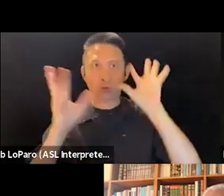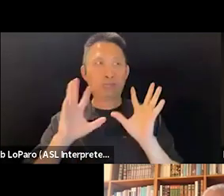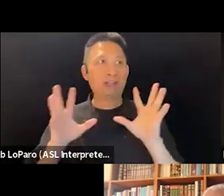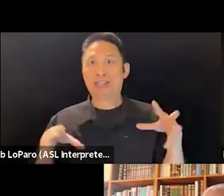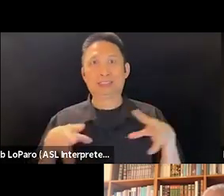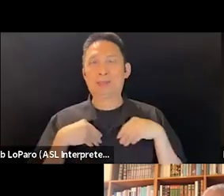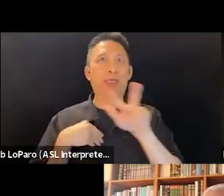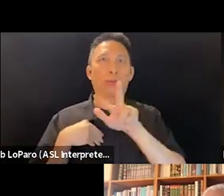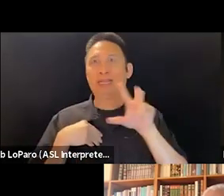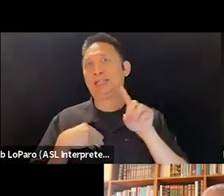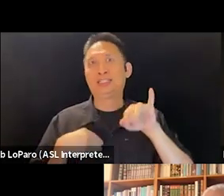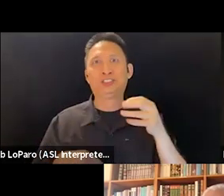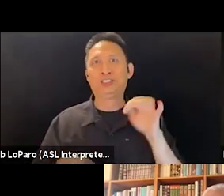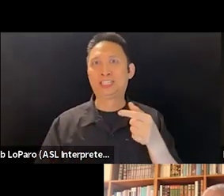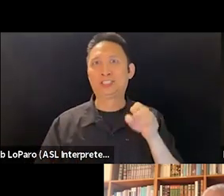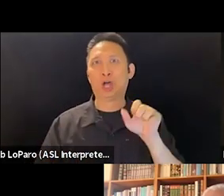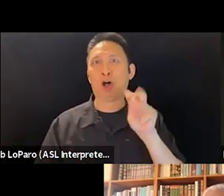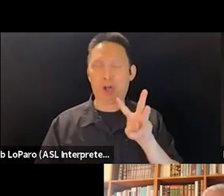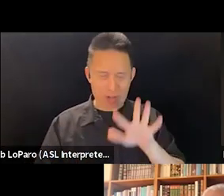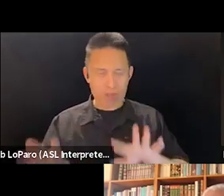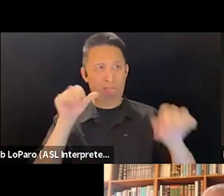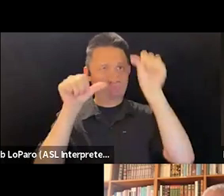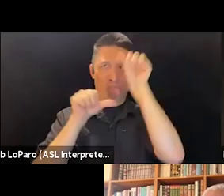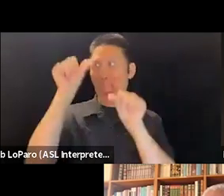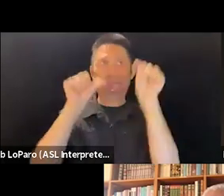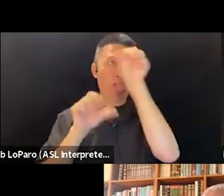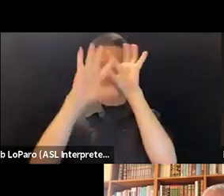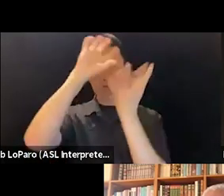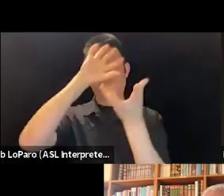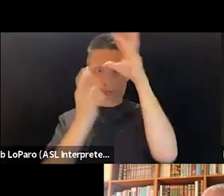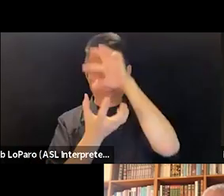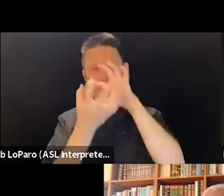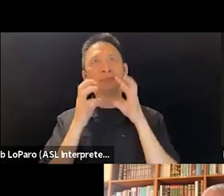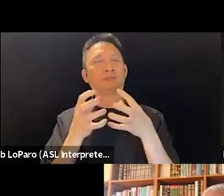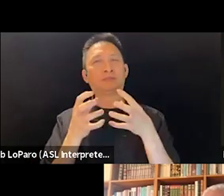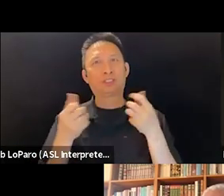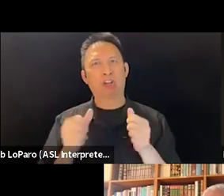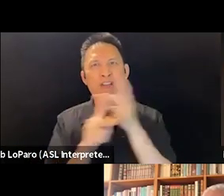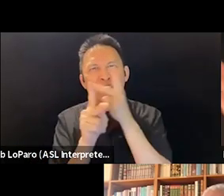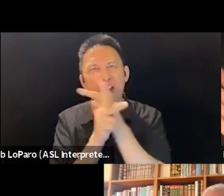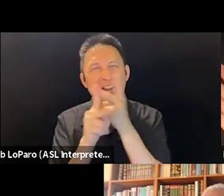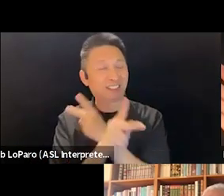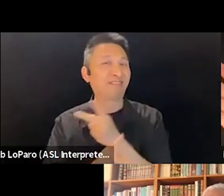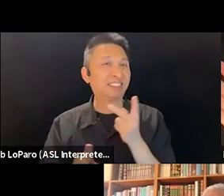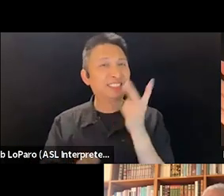So in terms of ways, but just to be positive for a second, there are pots of money out there.